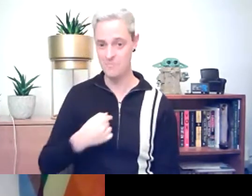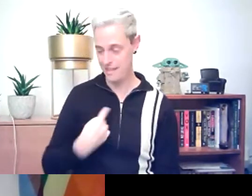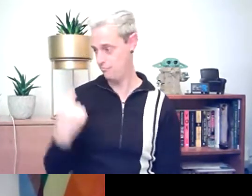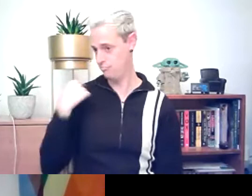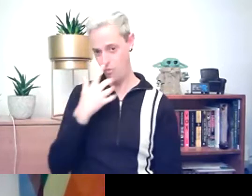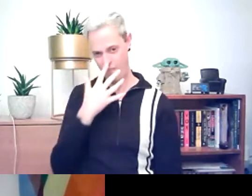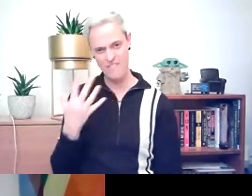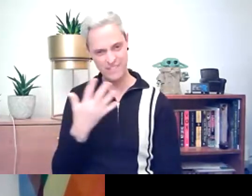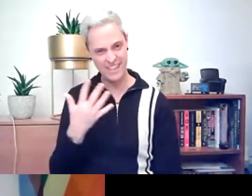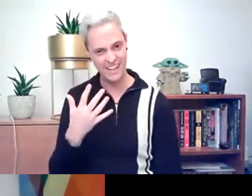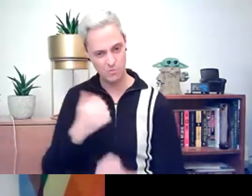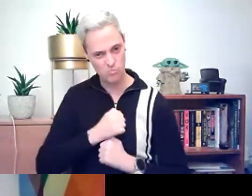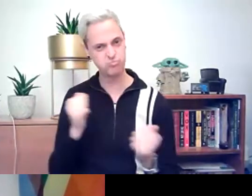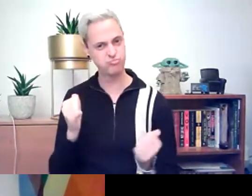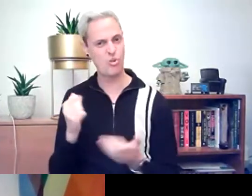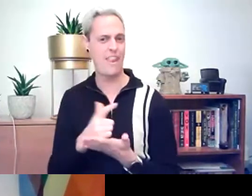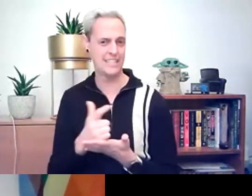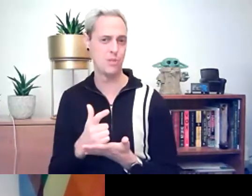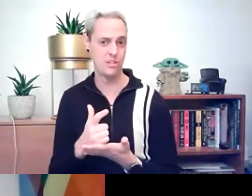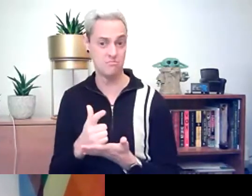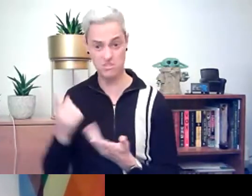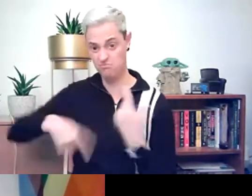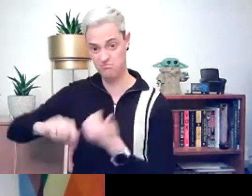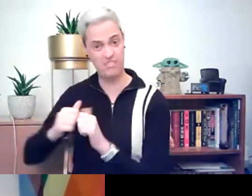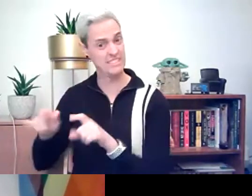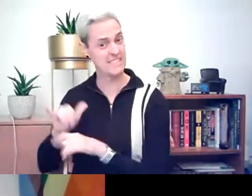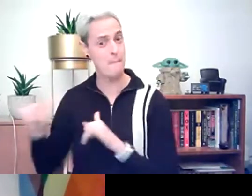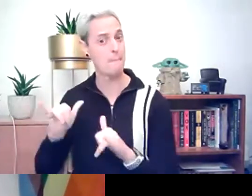your body or if you were, how to verbalize your desires how to think about loss and grief